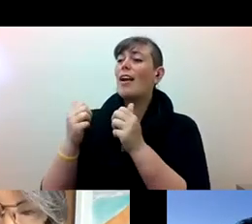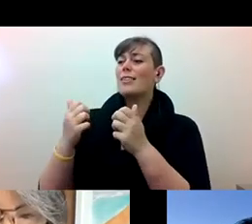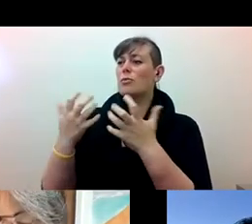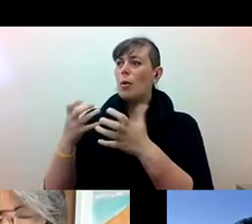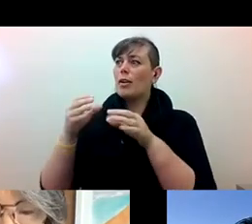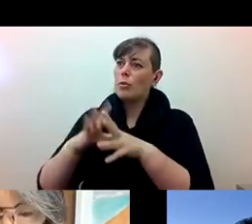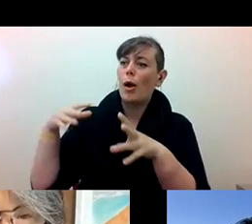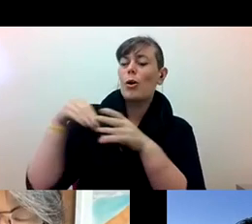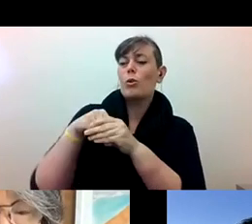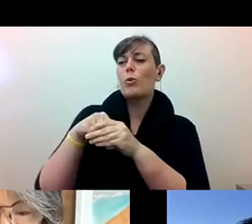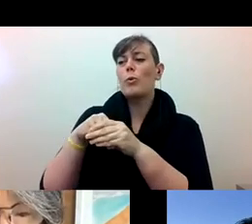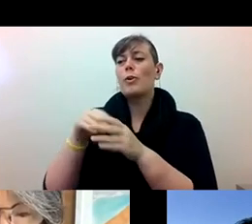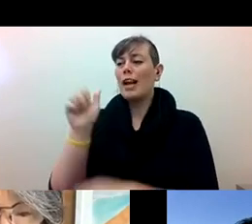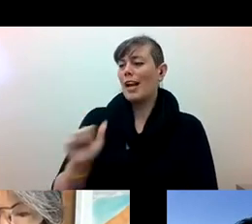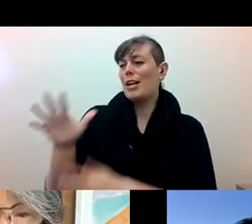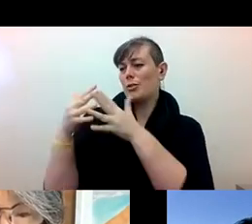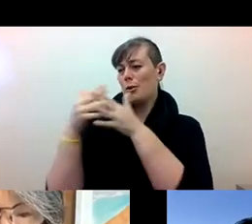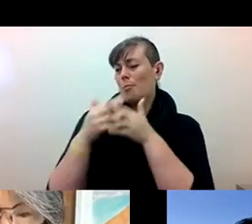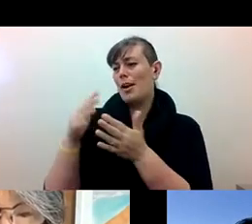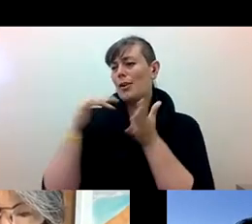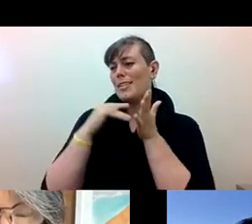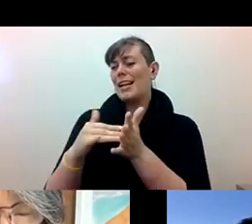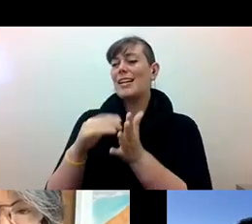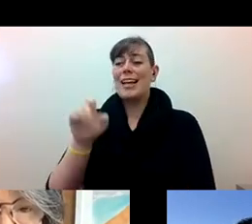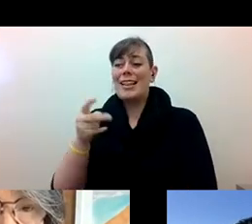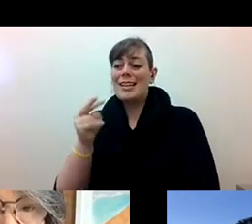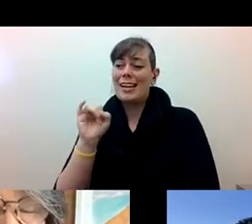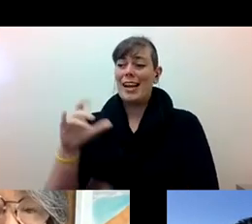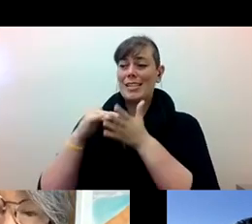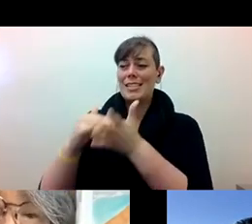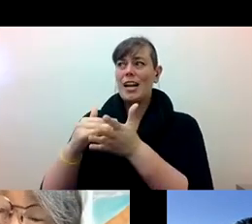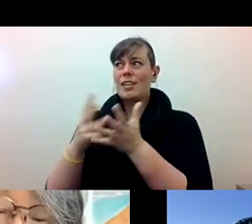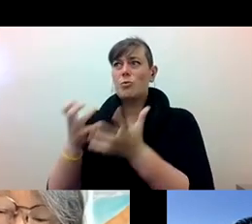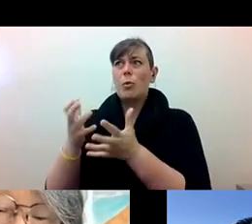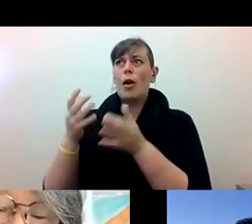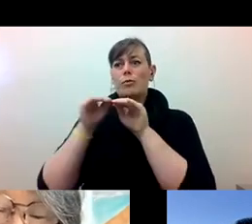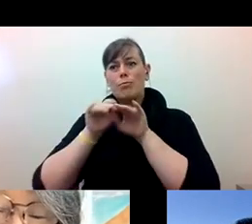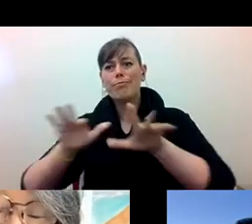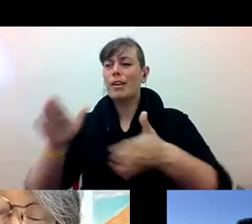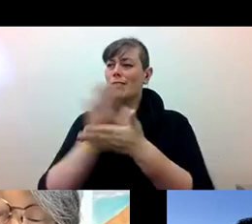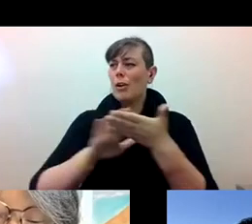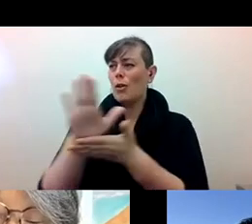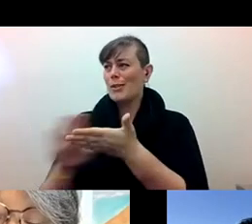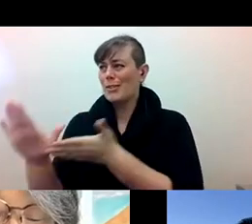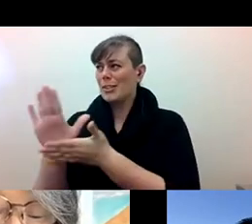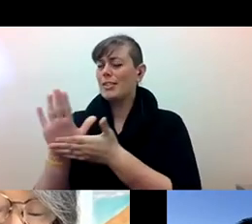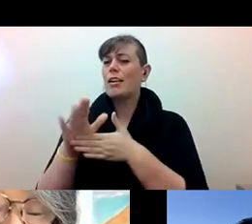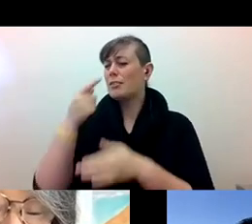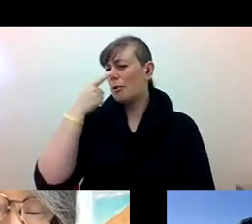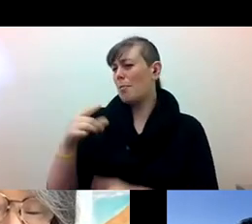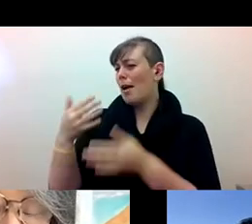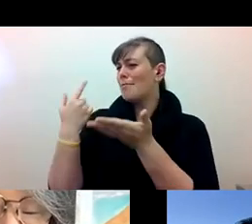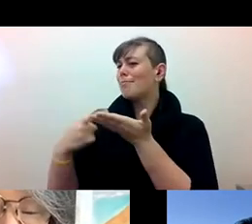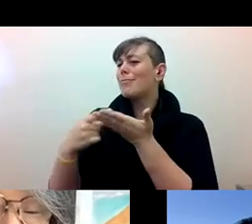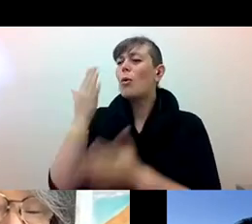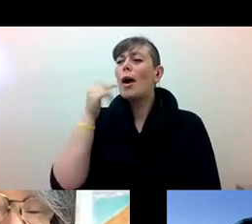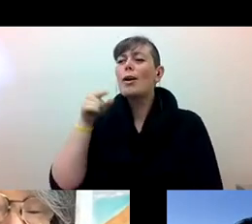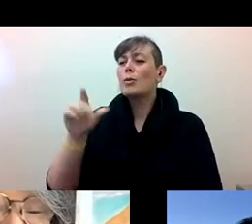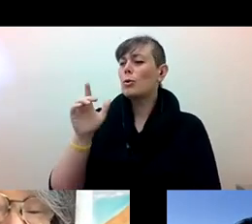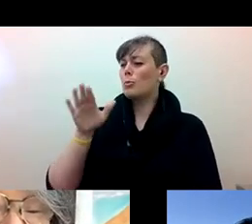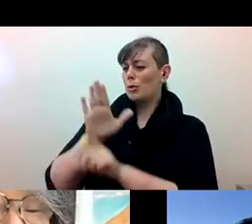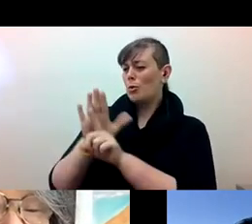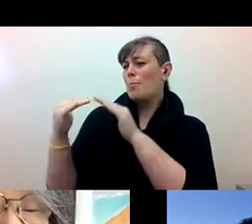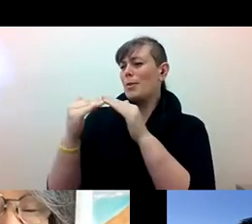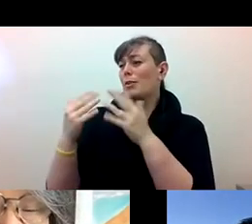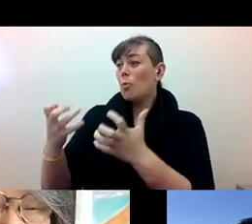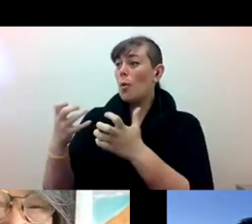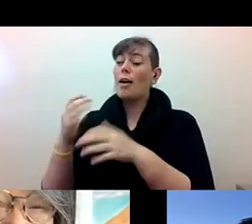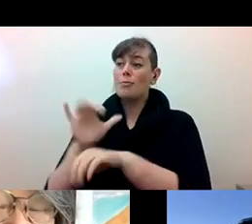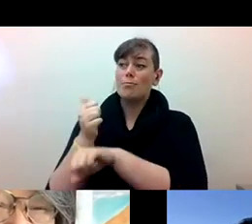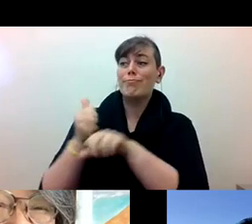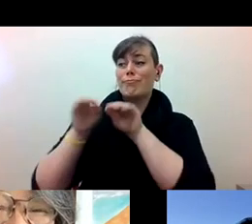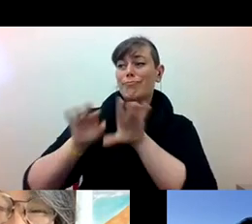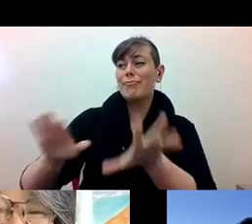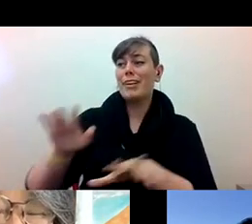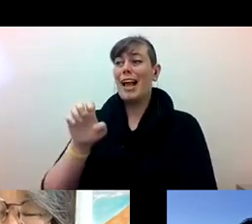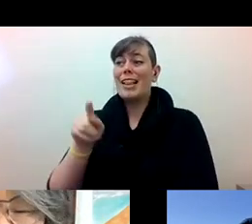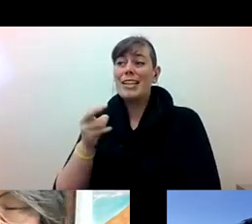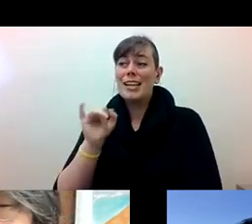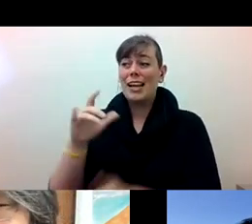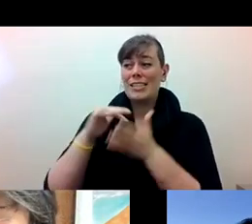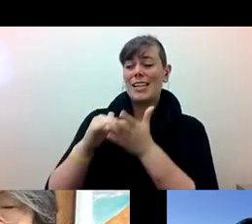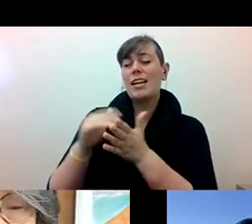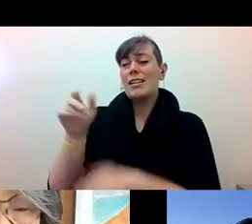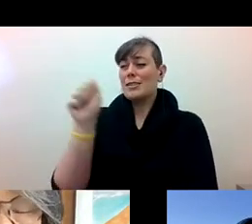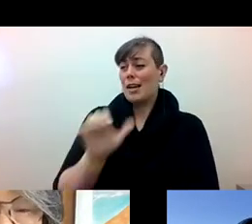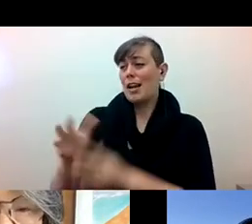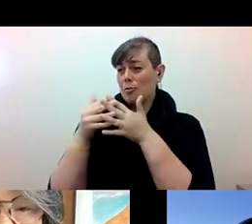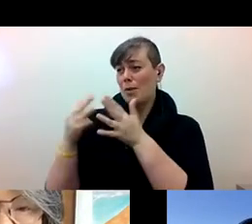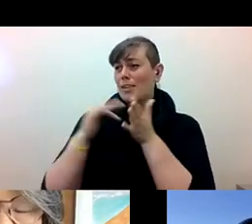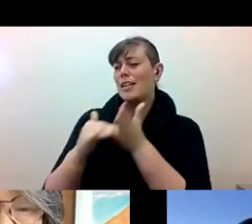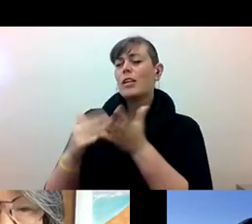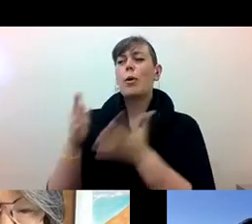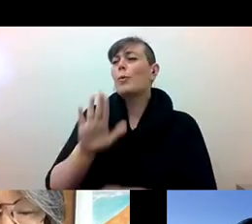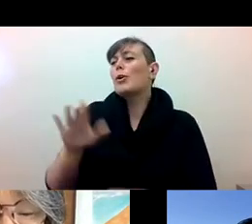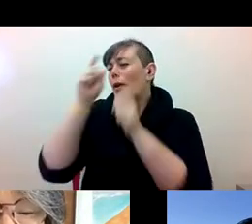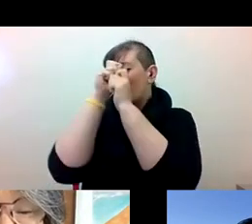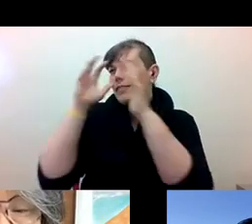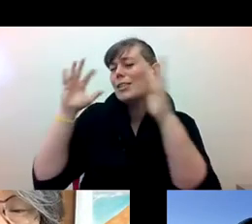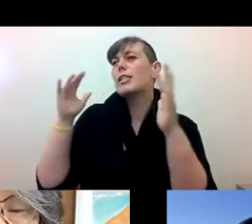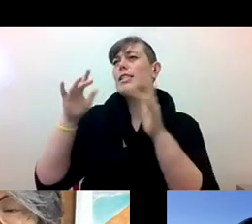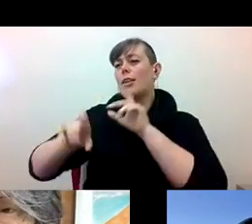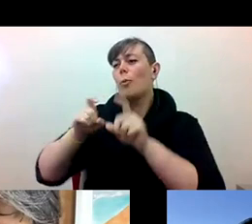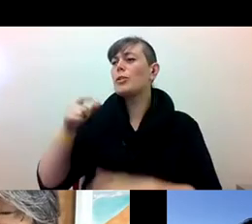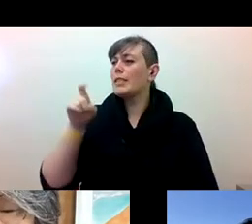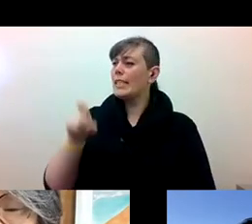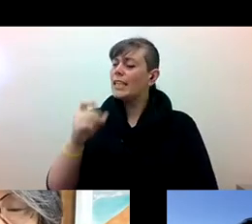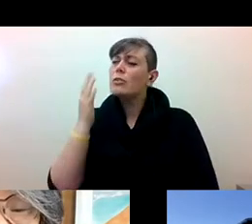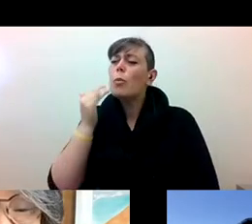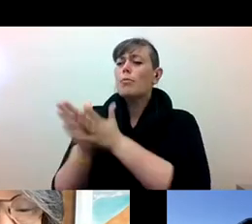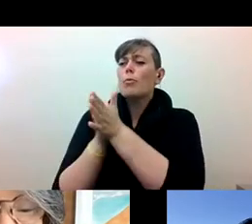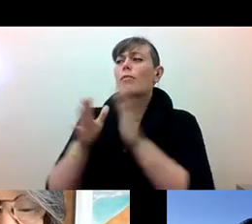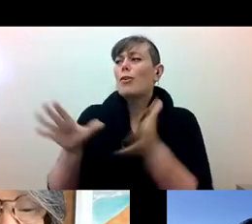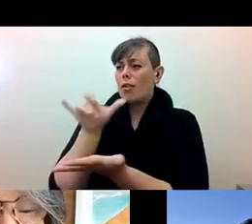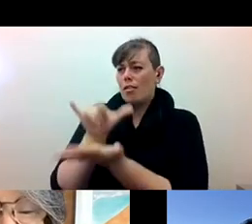Diane Fujino: on college campuses as part of the Asian American movement, and can you talk to us about why you and your colleagues were wanting to create ethnic studies and Asian American studies. What were the visions questions and needs driving this fight and what contributed to its success?